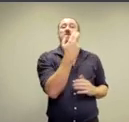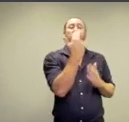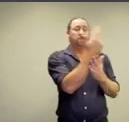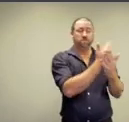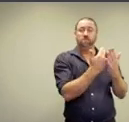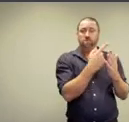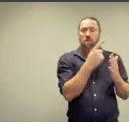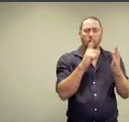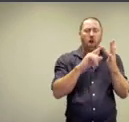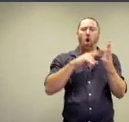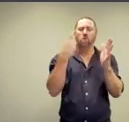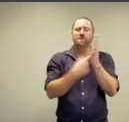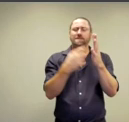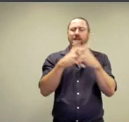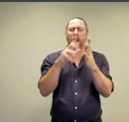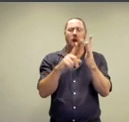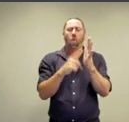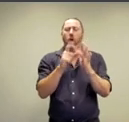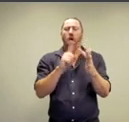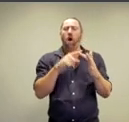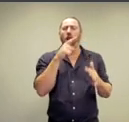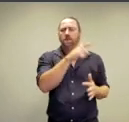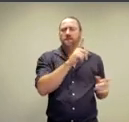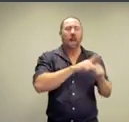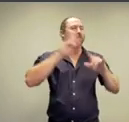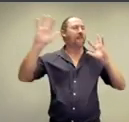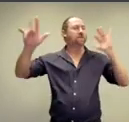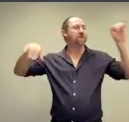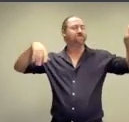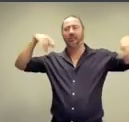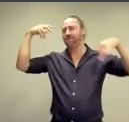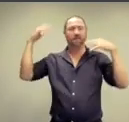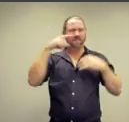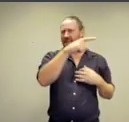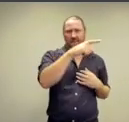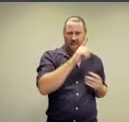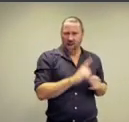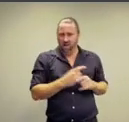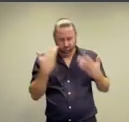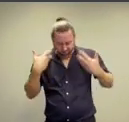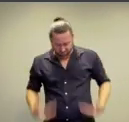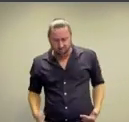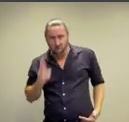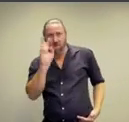with the cultural legacy of Oscar Wilde who promoted and flamboyantly embodied the